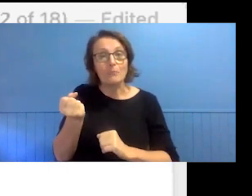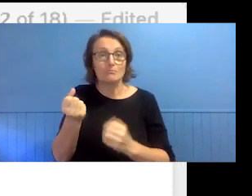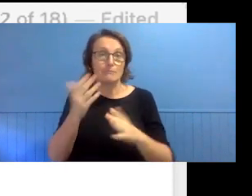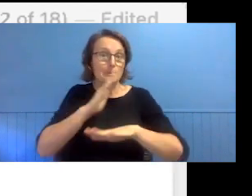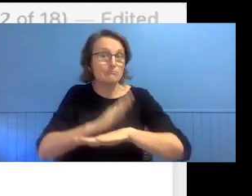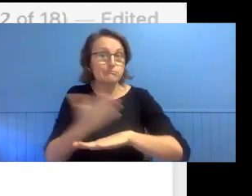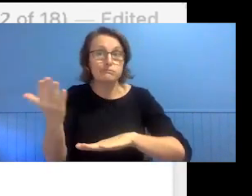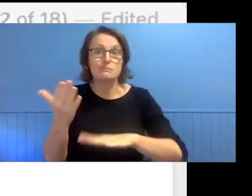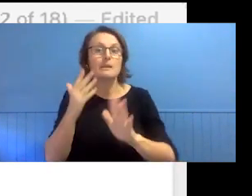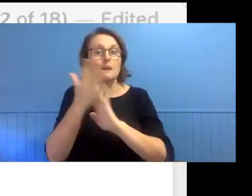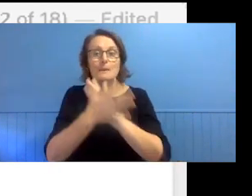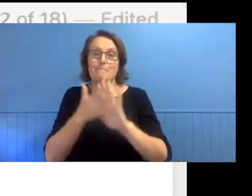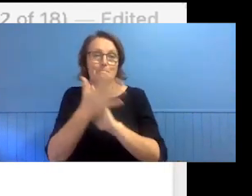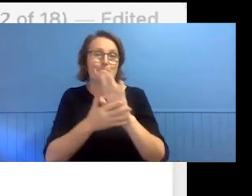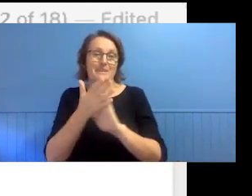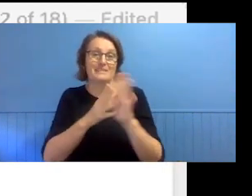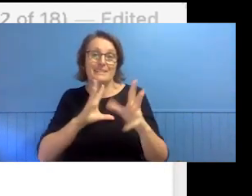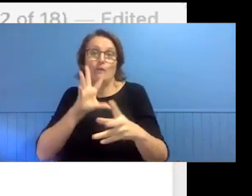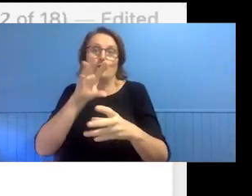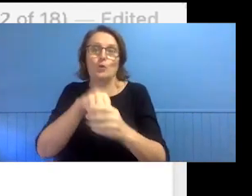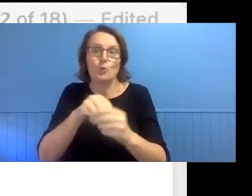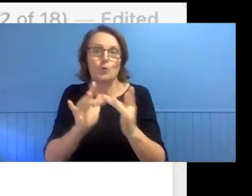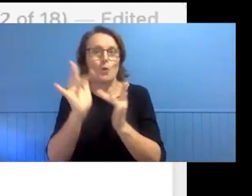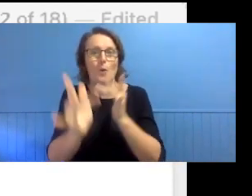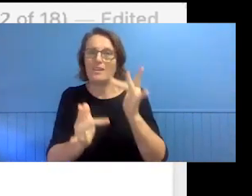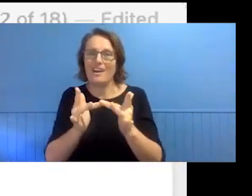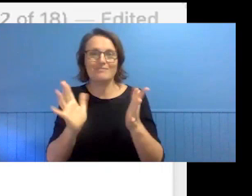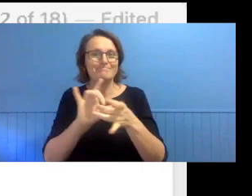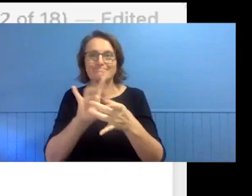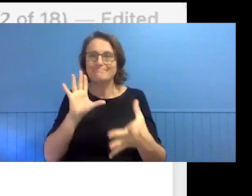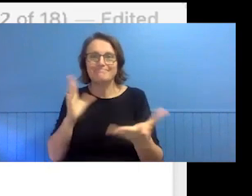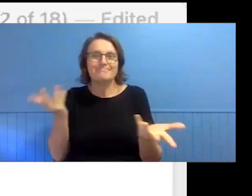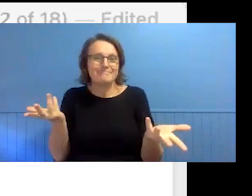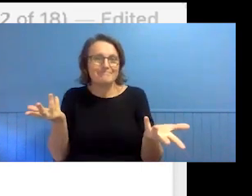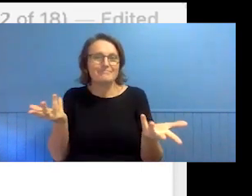groups as well in the community who are less likely to be digitally